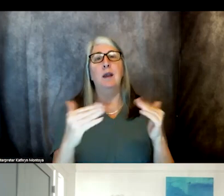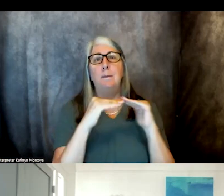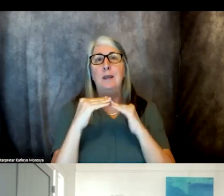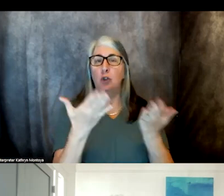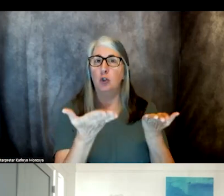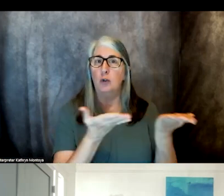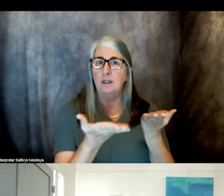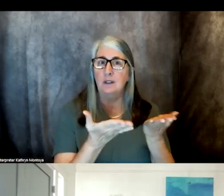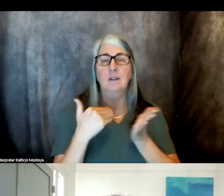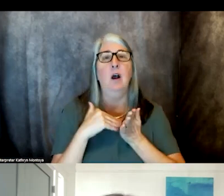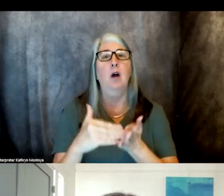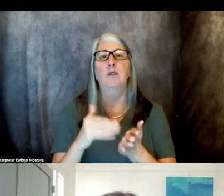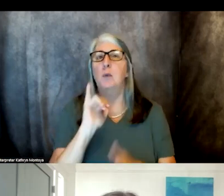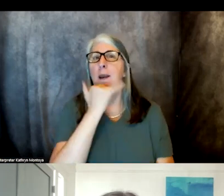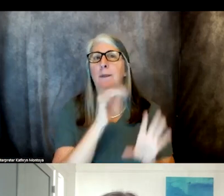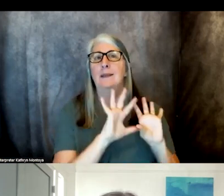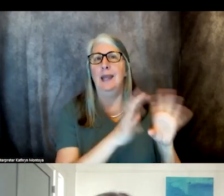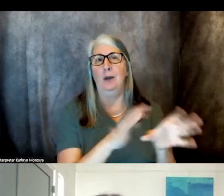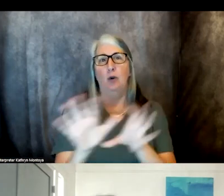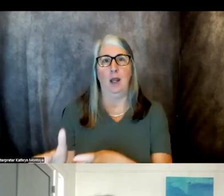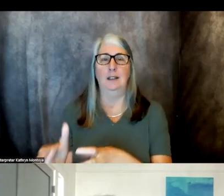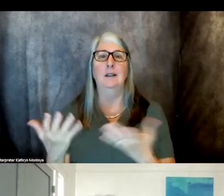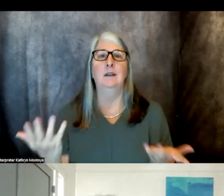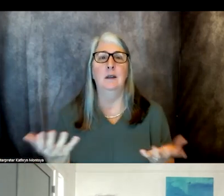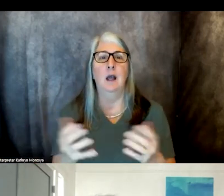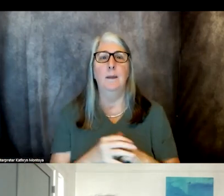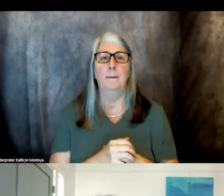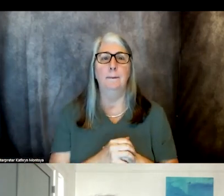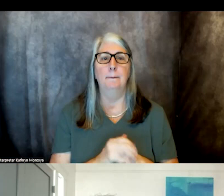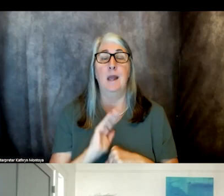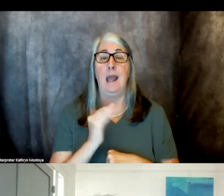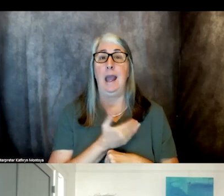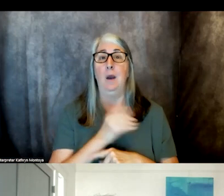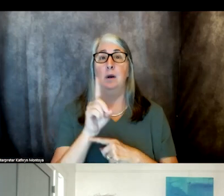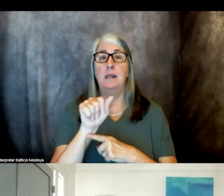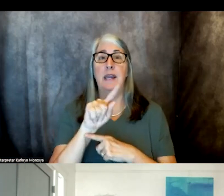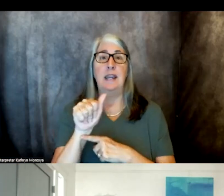LOT OF TIMES WE ARE MISCATEGORIZED. OUR DATA IS TIED UP WITH COMMUNITY